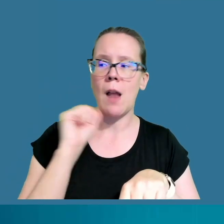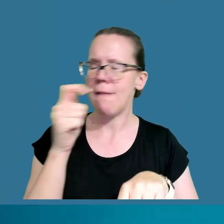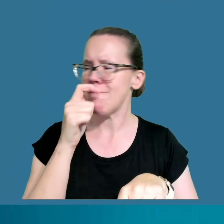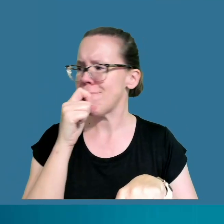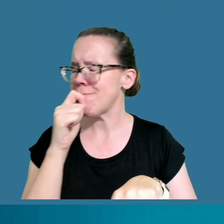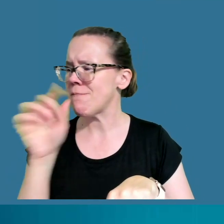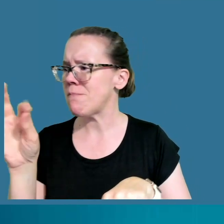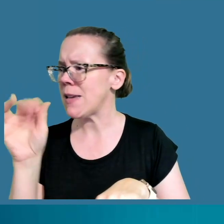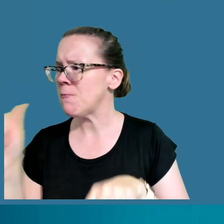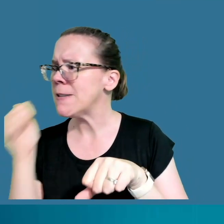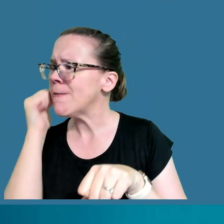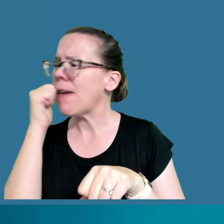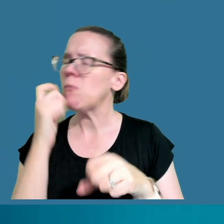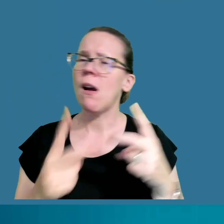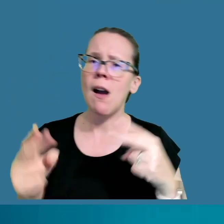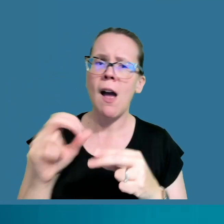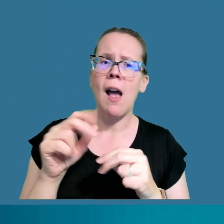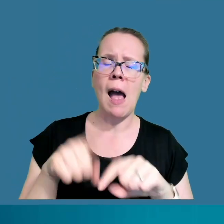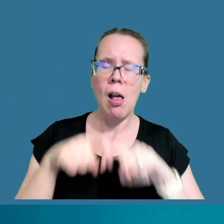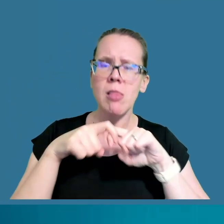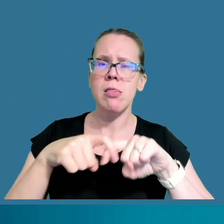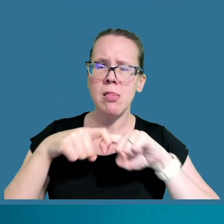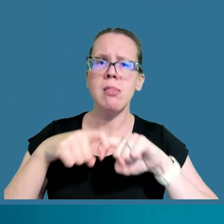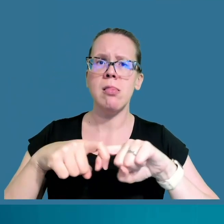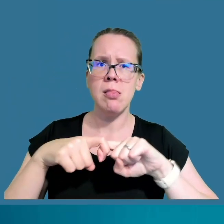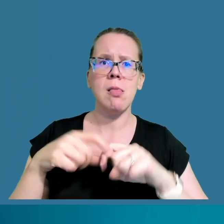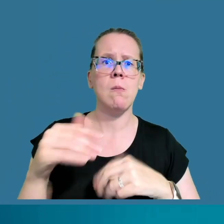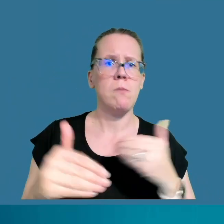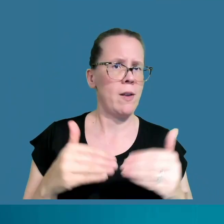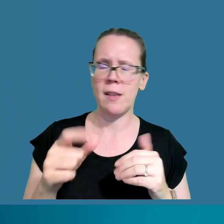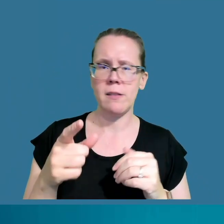So that when I'm actually sewing, I don't have to pull out the fabric,